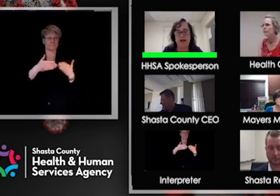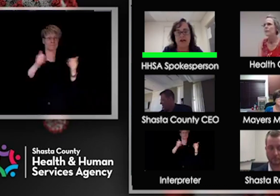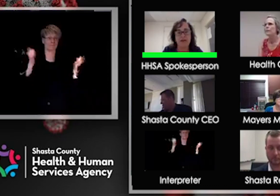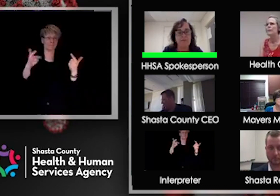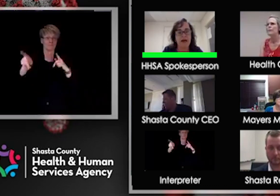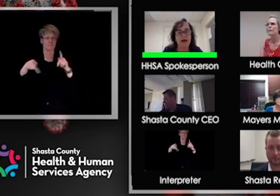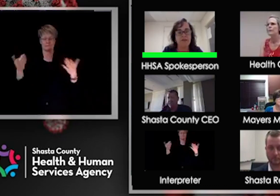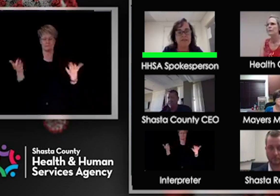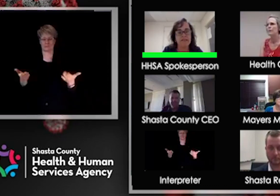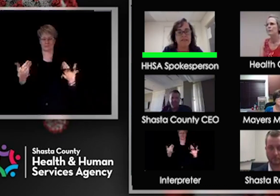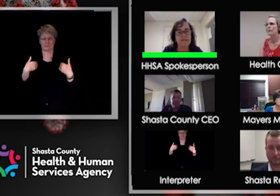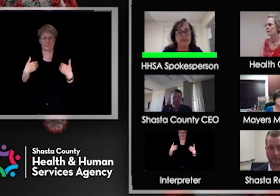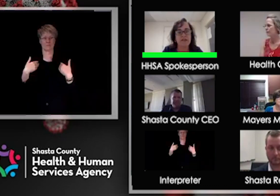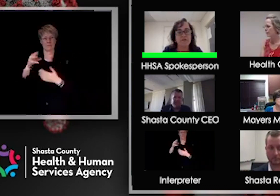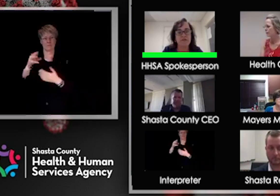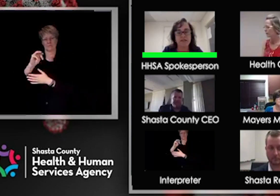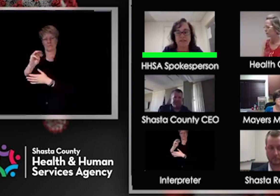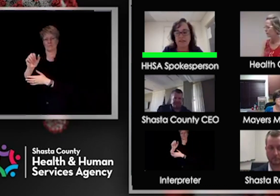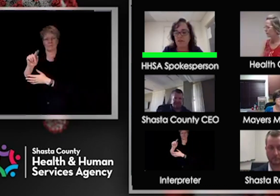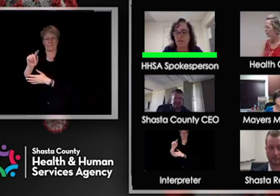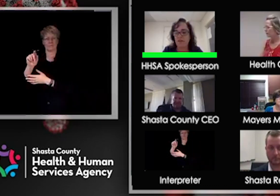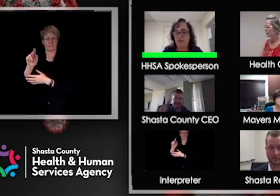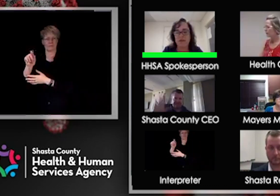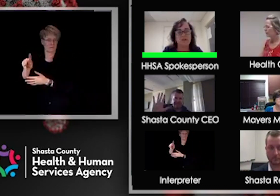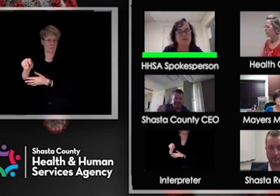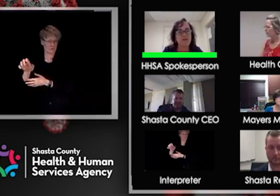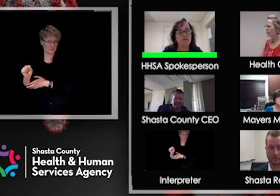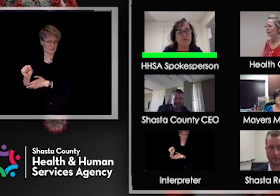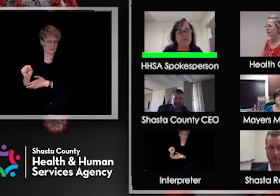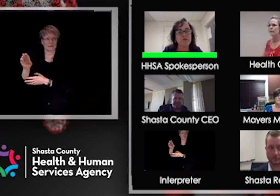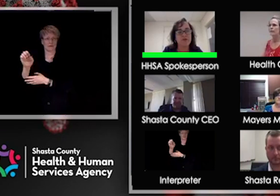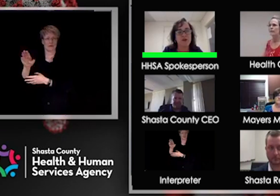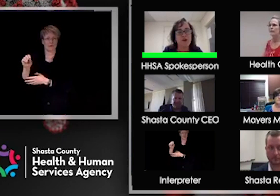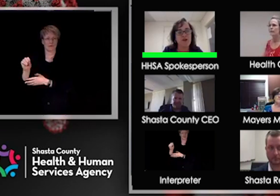We’ve got Matt Pontes, the CEO of Shasta County. We’ve got Dr. Karen Ramstrom, our